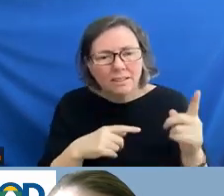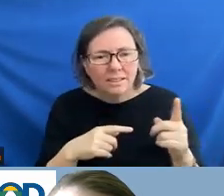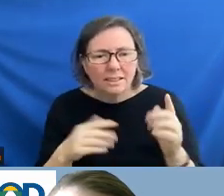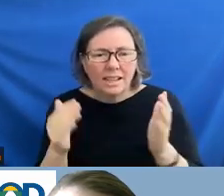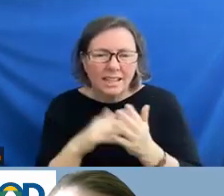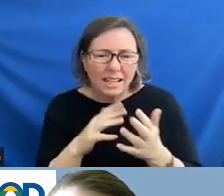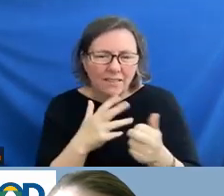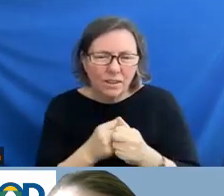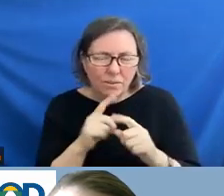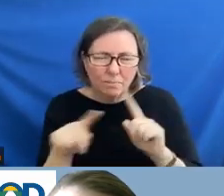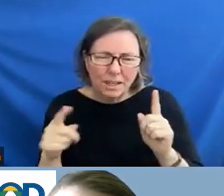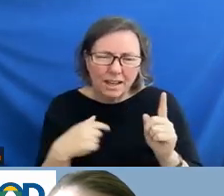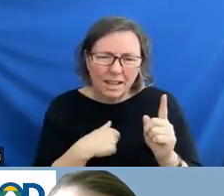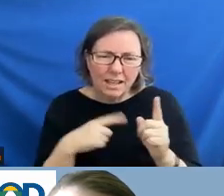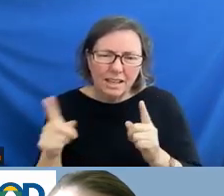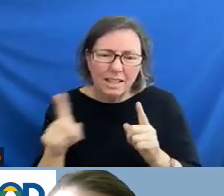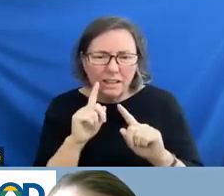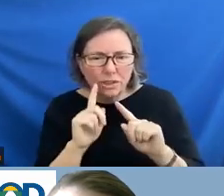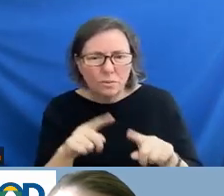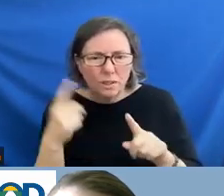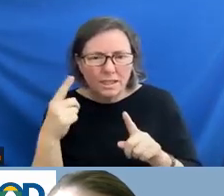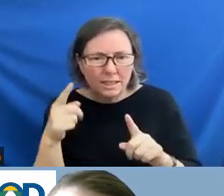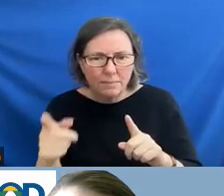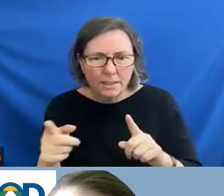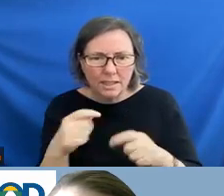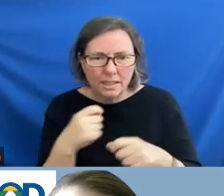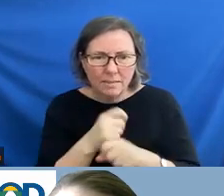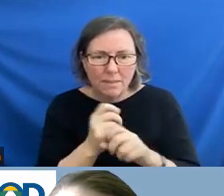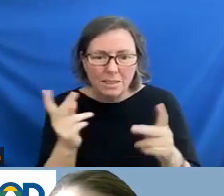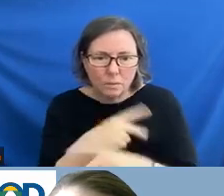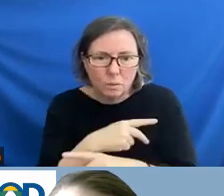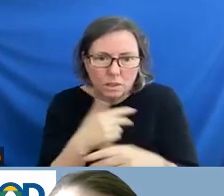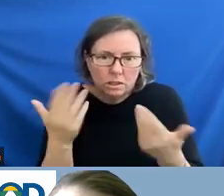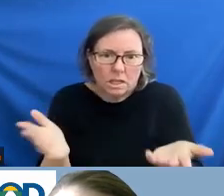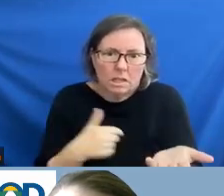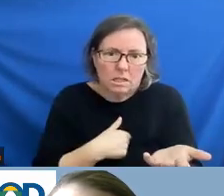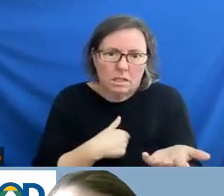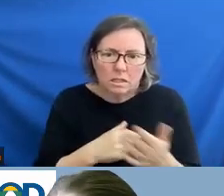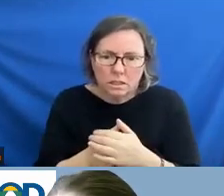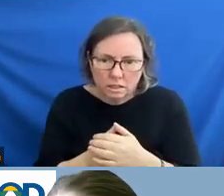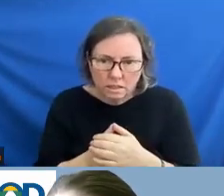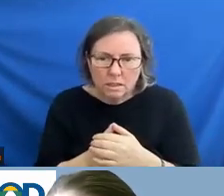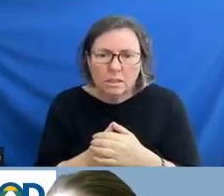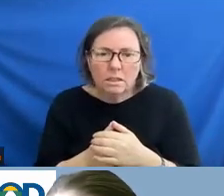question. She orders something and it's making it worse. You know? Like it's not coming from